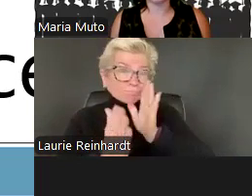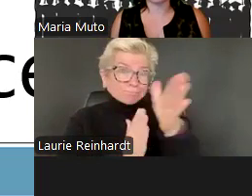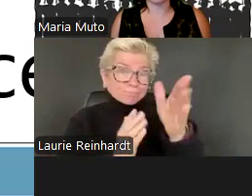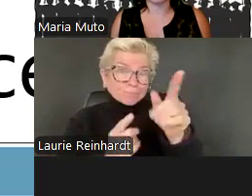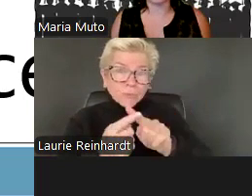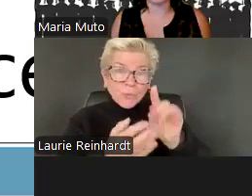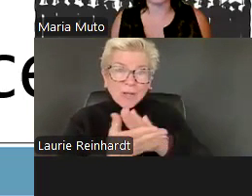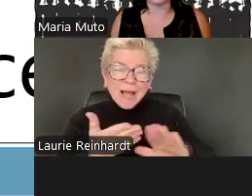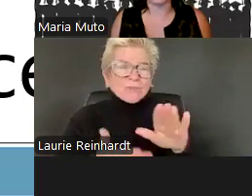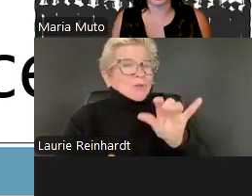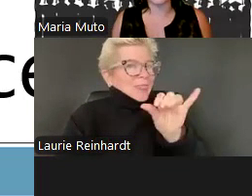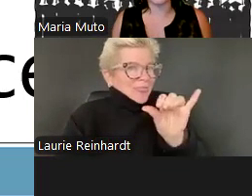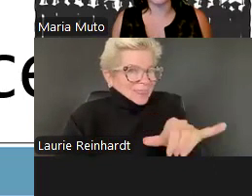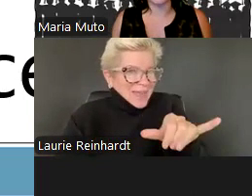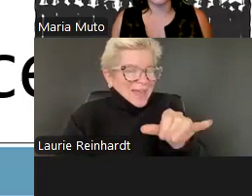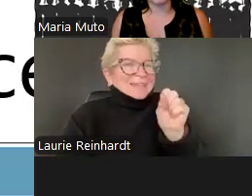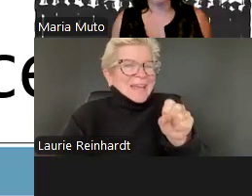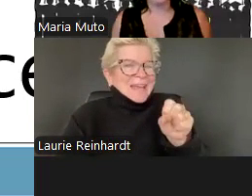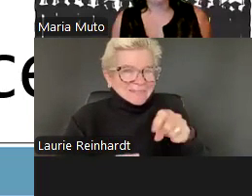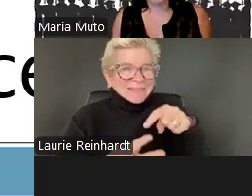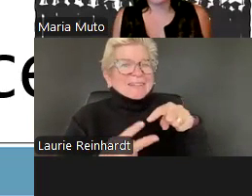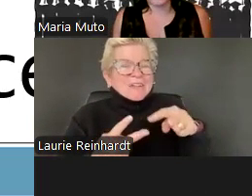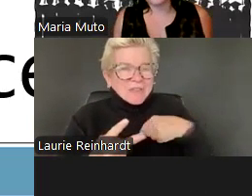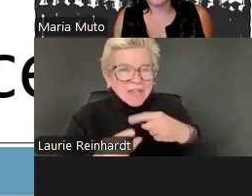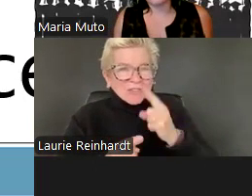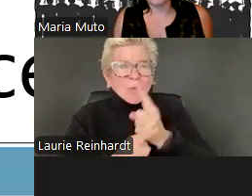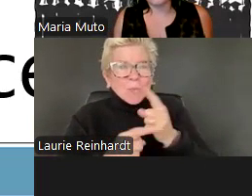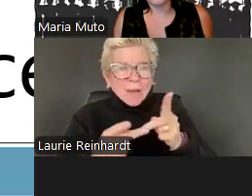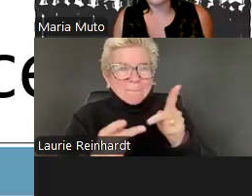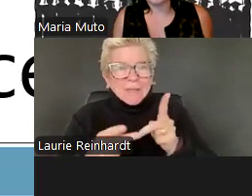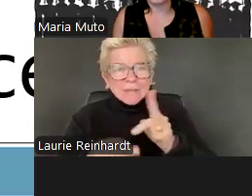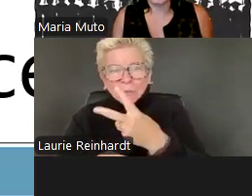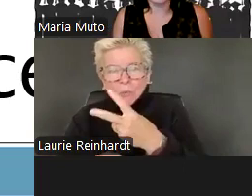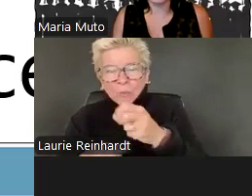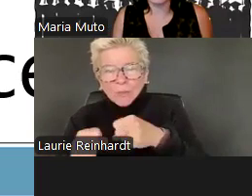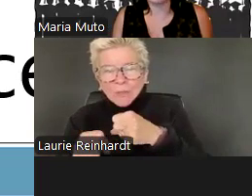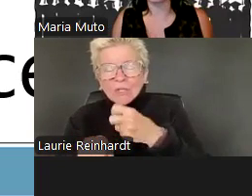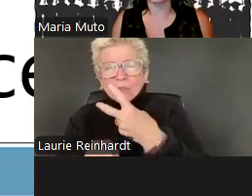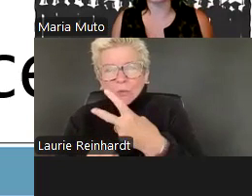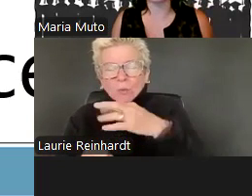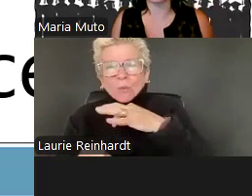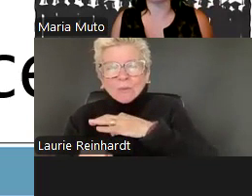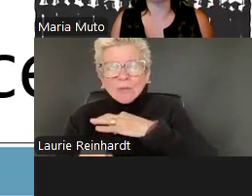for those to be allotted - but if their plan differs, they're intended to be flexible and